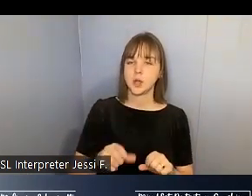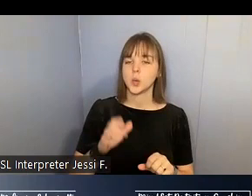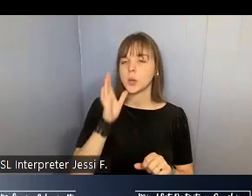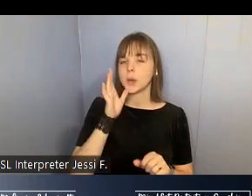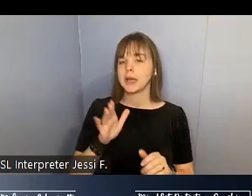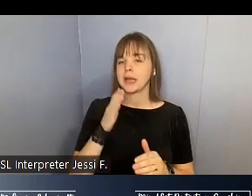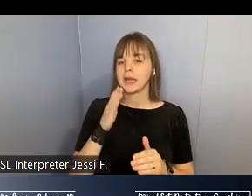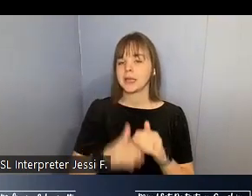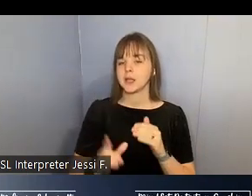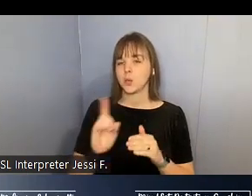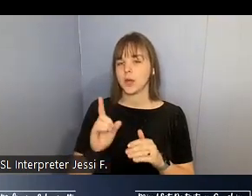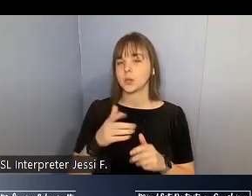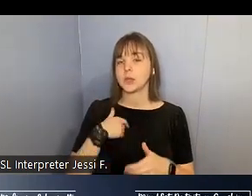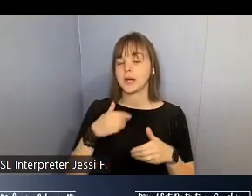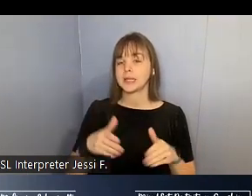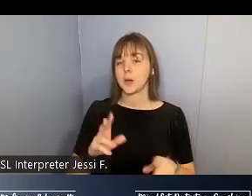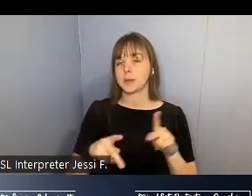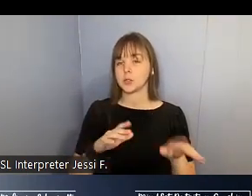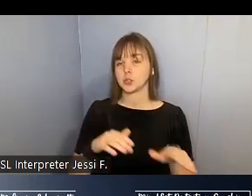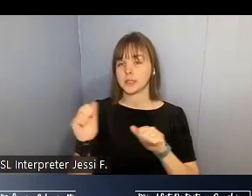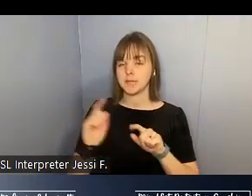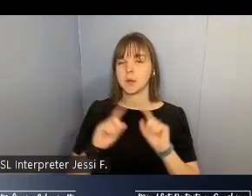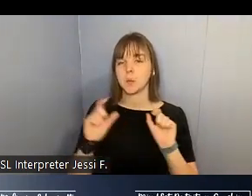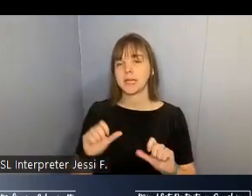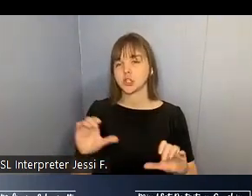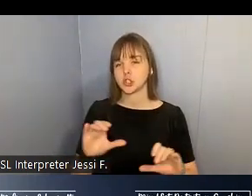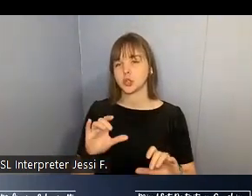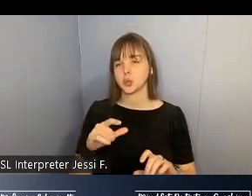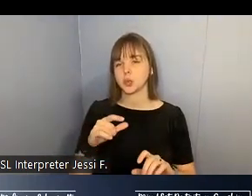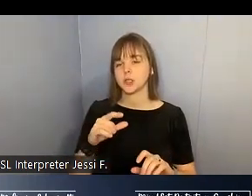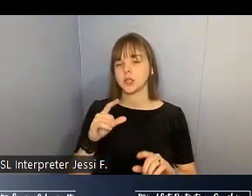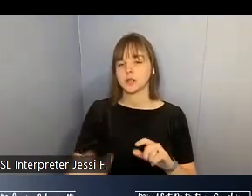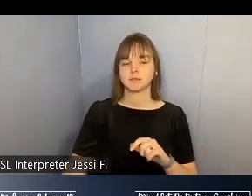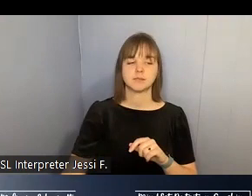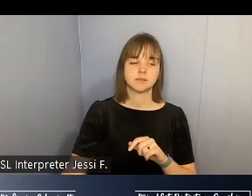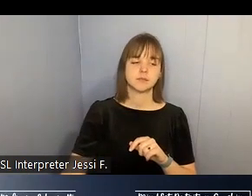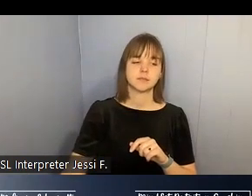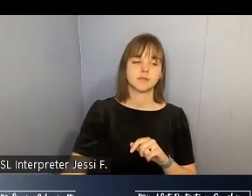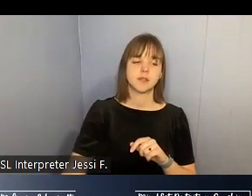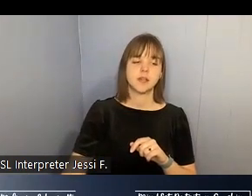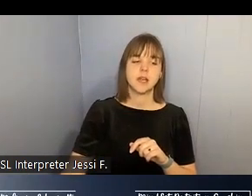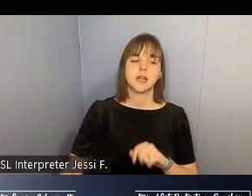and let people leave if they need to, and we'll continue on with Q&A afterwards for a few minutes. So the last--